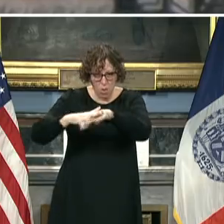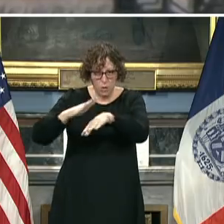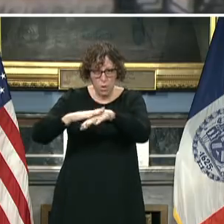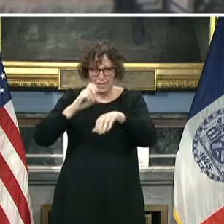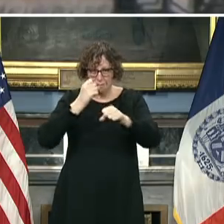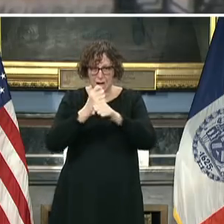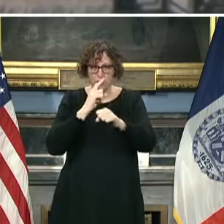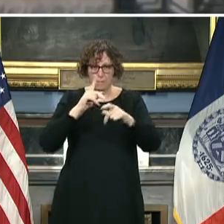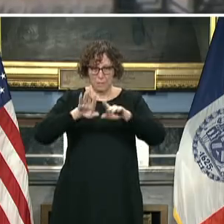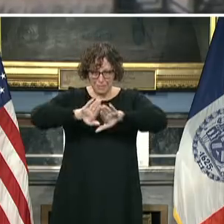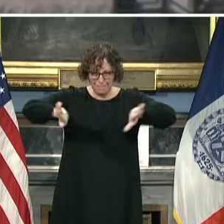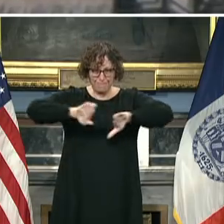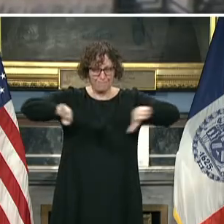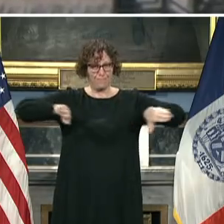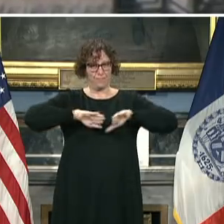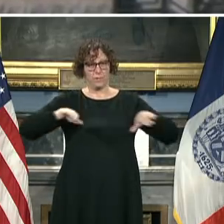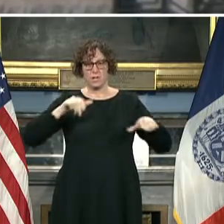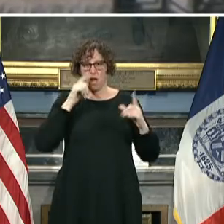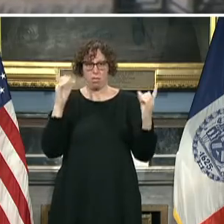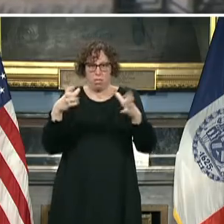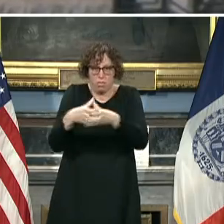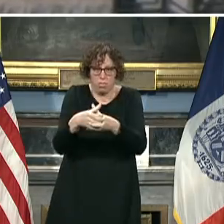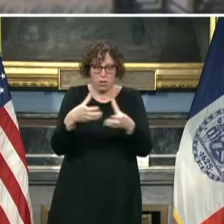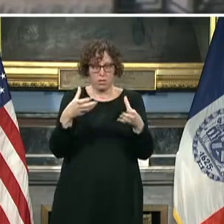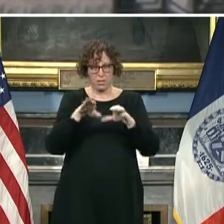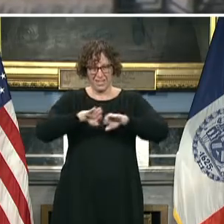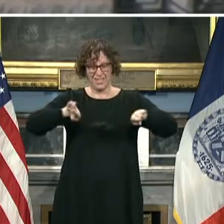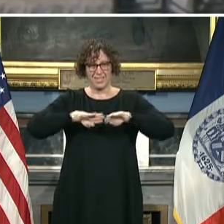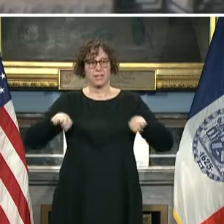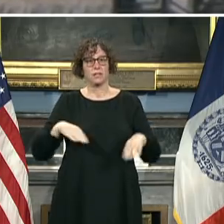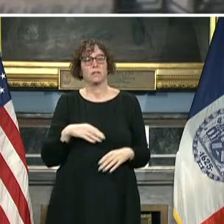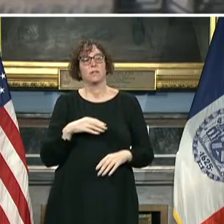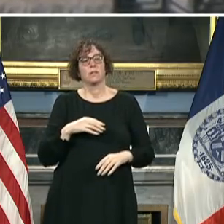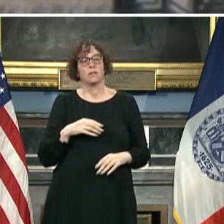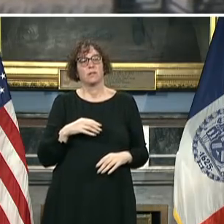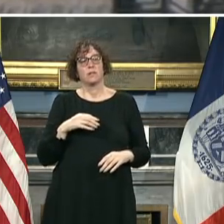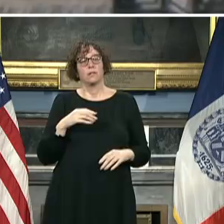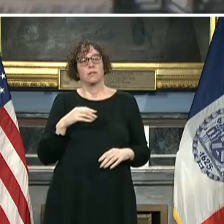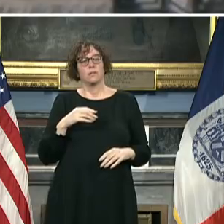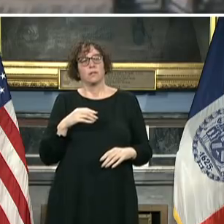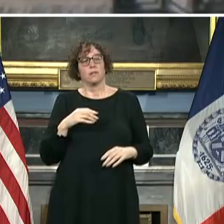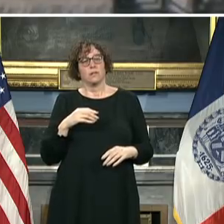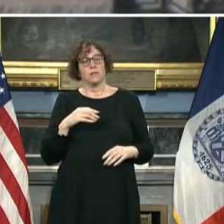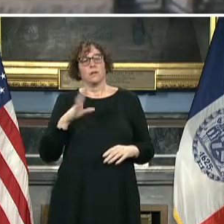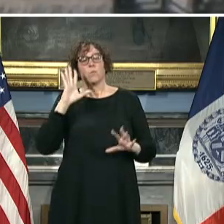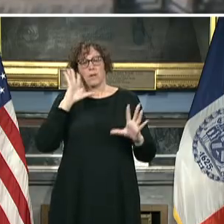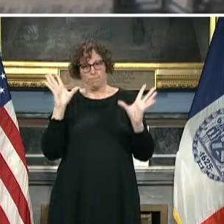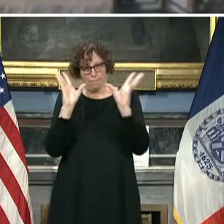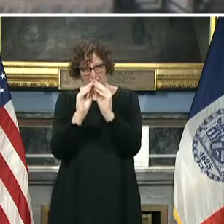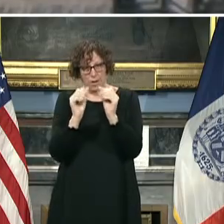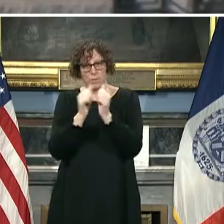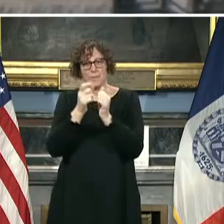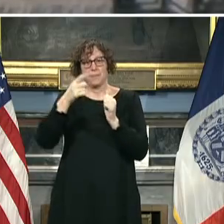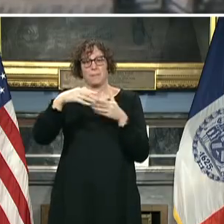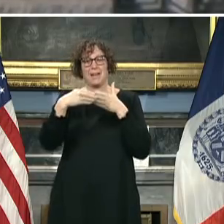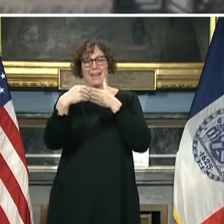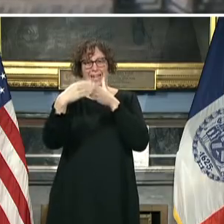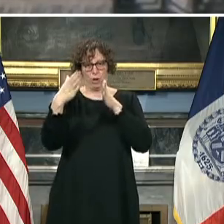ESPECIALLY WHEN THEY'RE IN MOURNING. BUT IT'S JUST TOO DANGEROUS. SO WE'LL GO BACK, TELL COMMUNITY